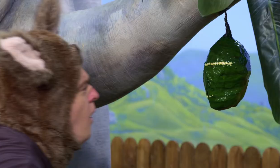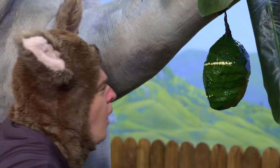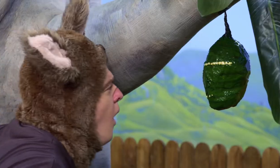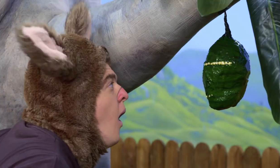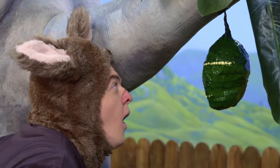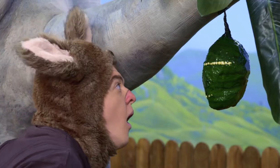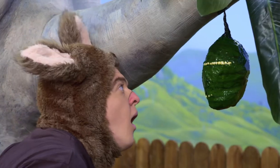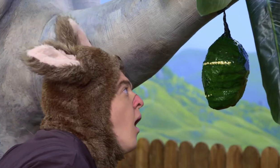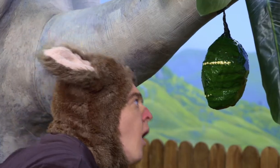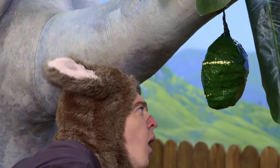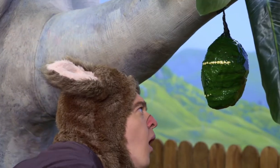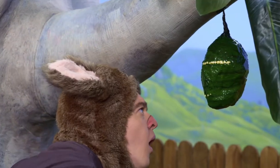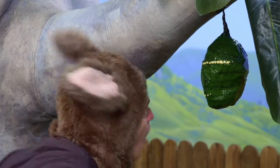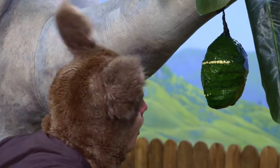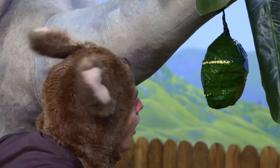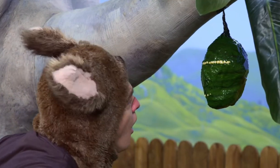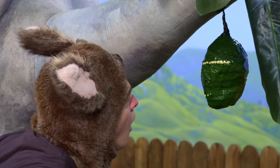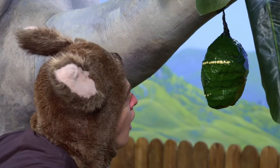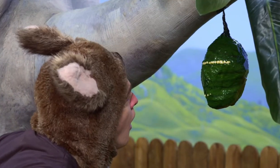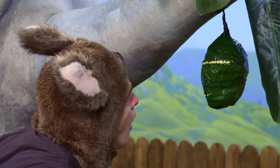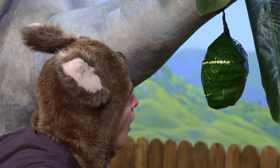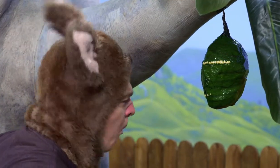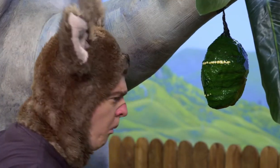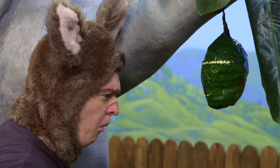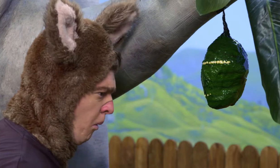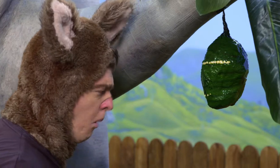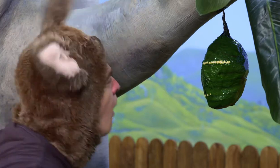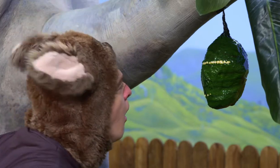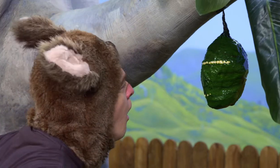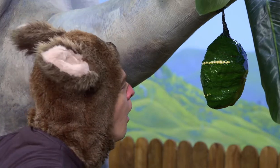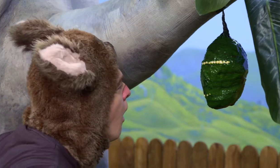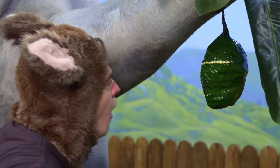Hmm. Huh? Oh.